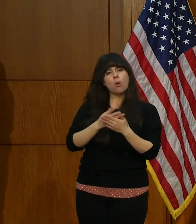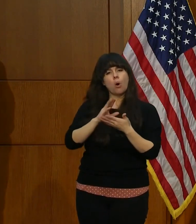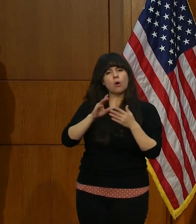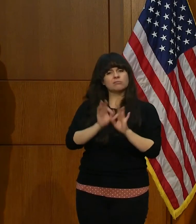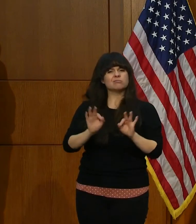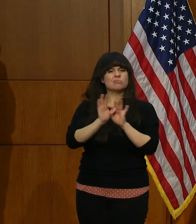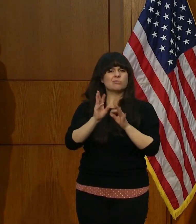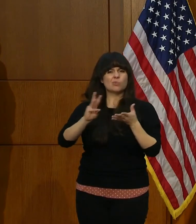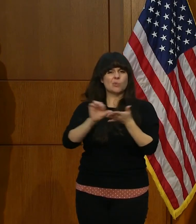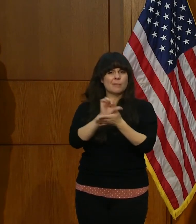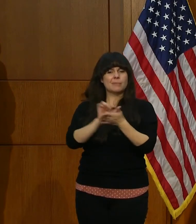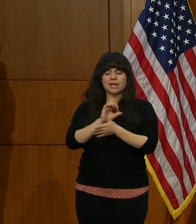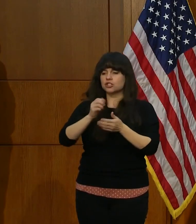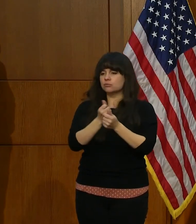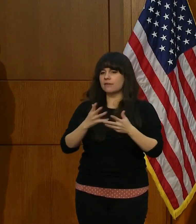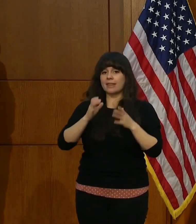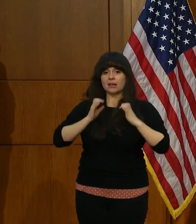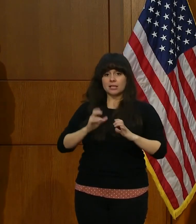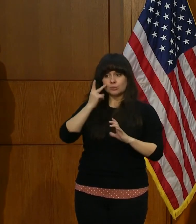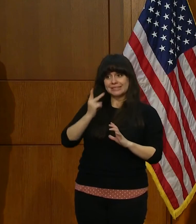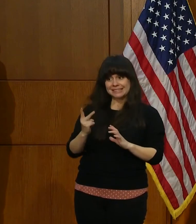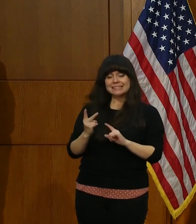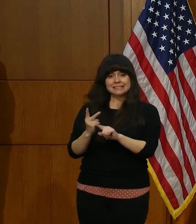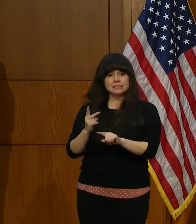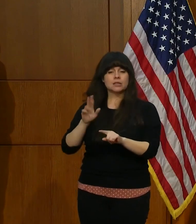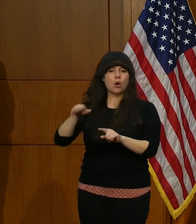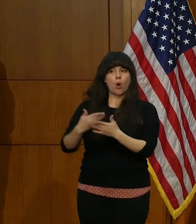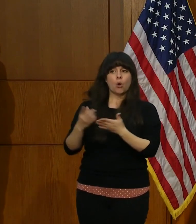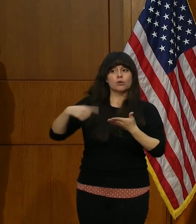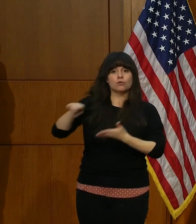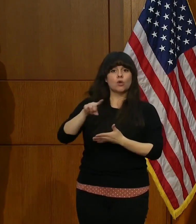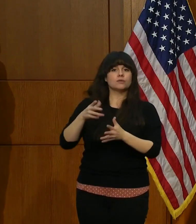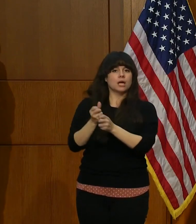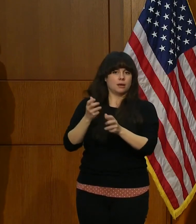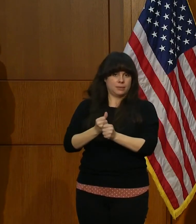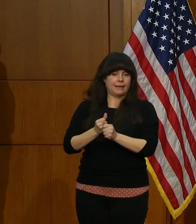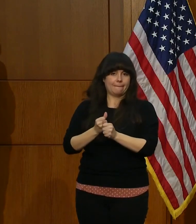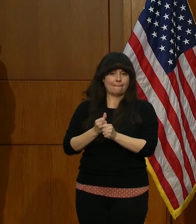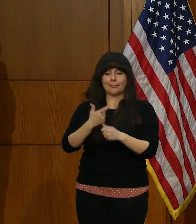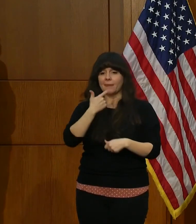SECOND WE UPDATED ALL OF THE RELEVANT WEBSITES AND CUSTOMER